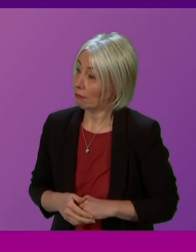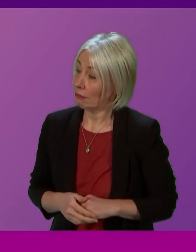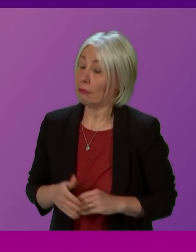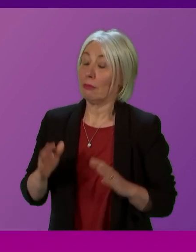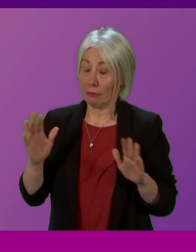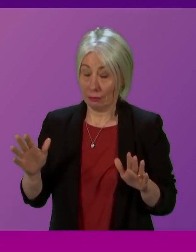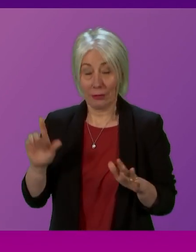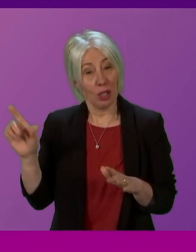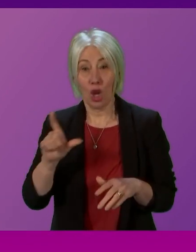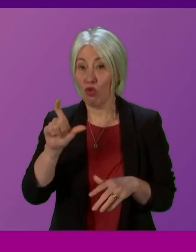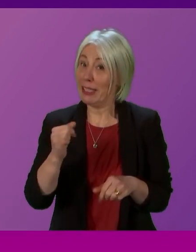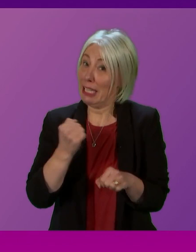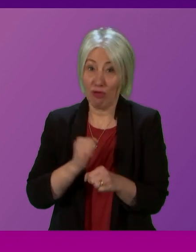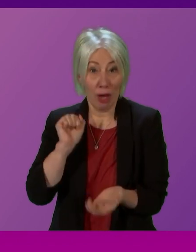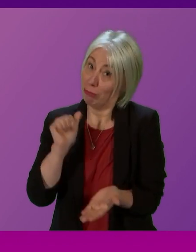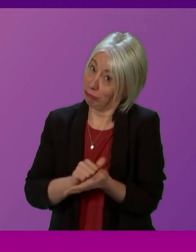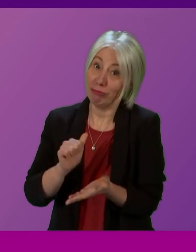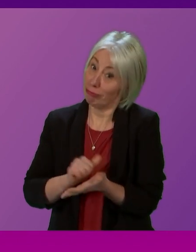Christine Grahame is absolutely correct.